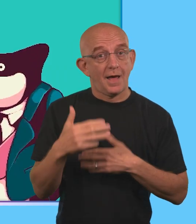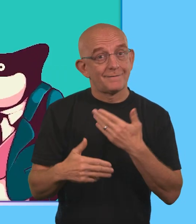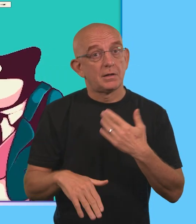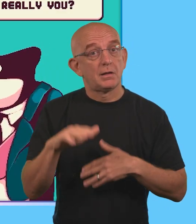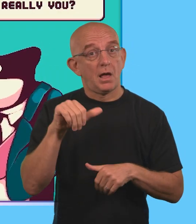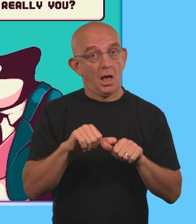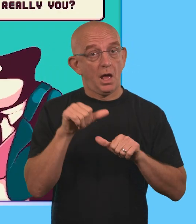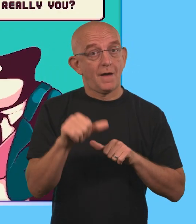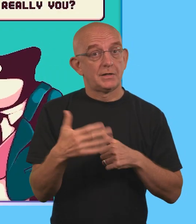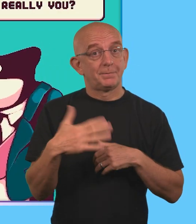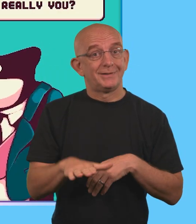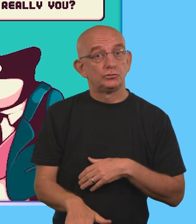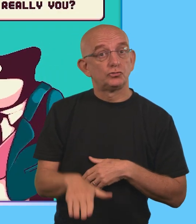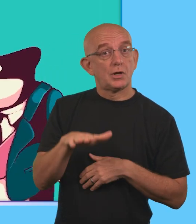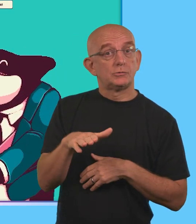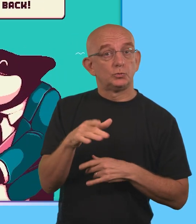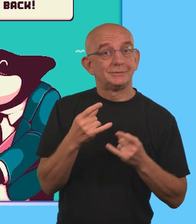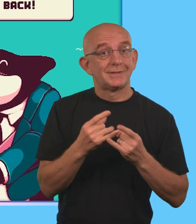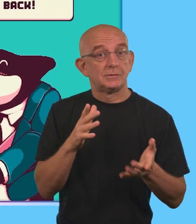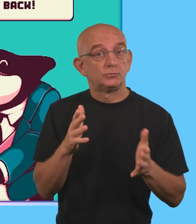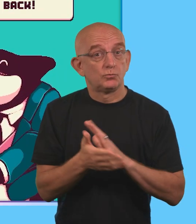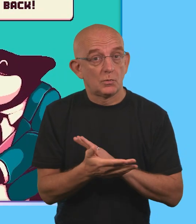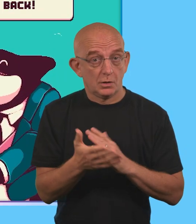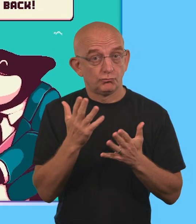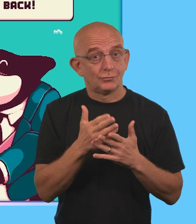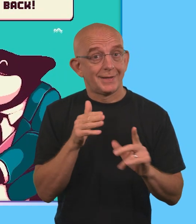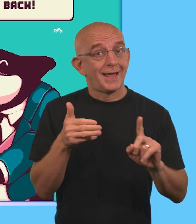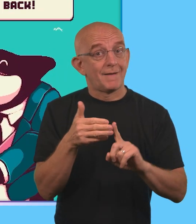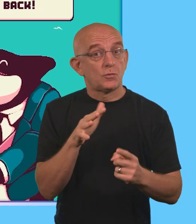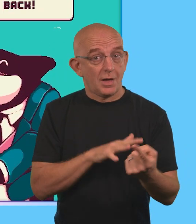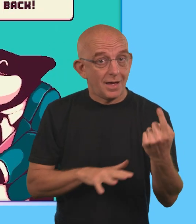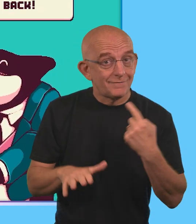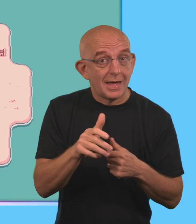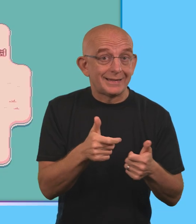It is meant to be played by everyone, gamer or not.